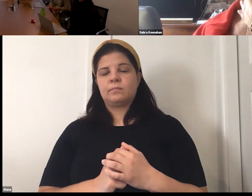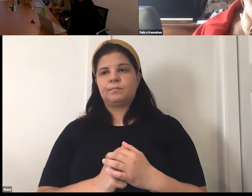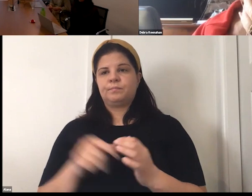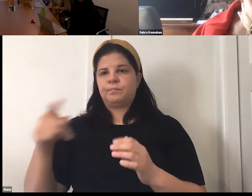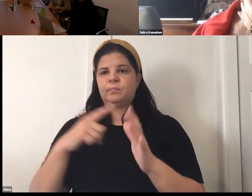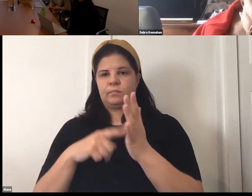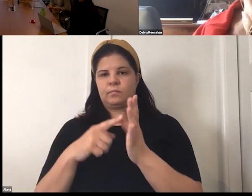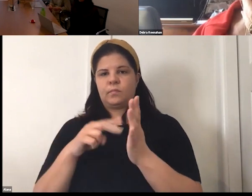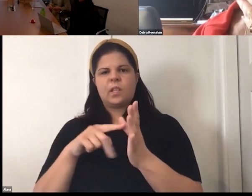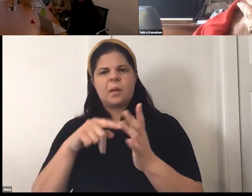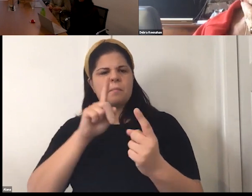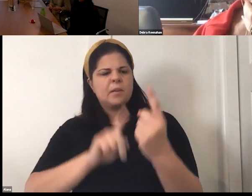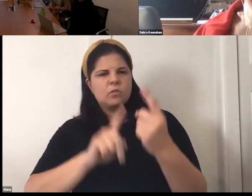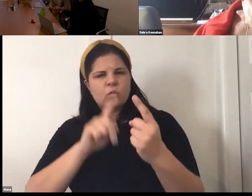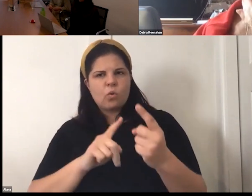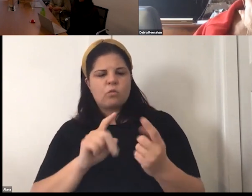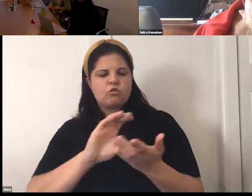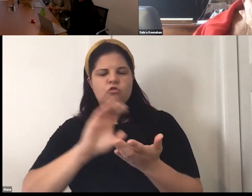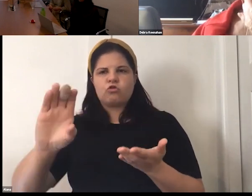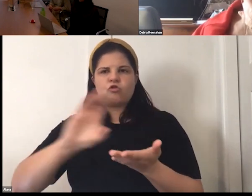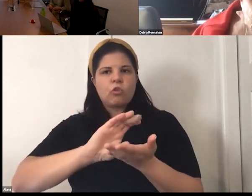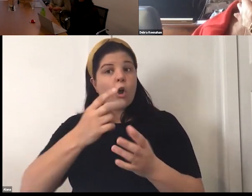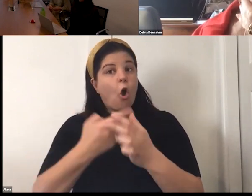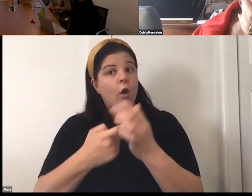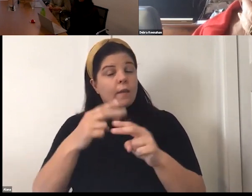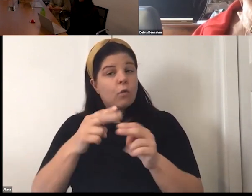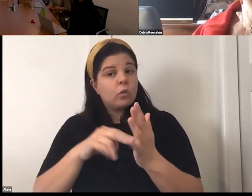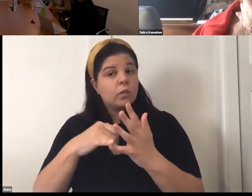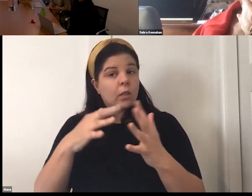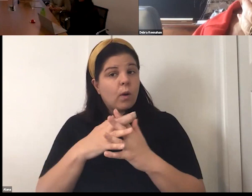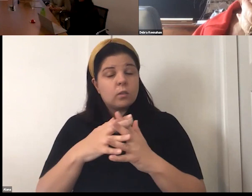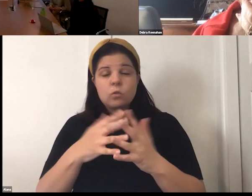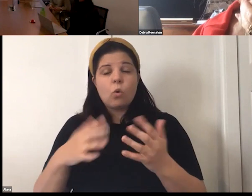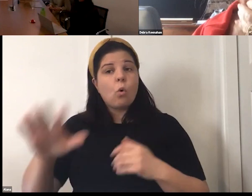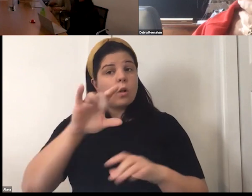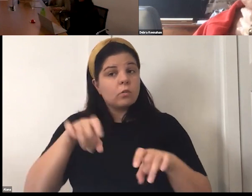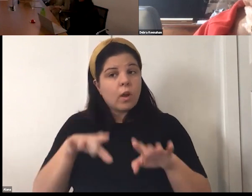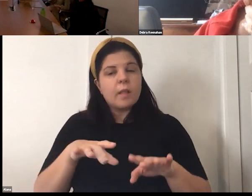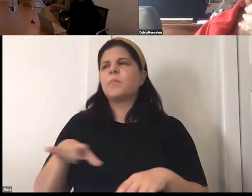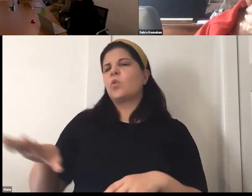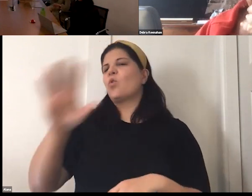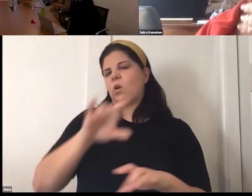application only open for people living in NSW or Australia wide?" It's national, it's Australia wide.